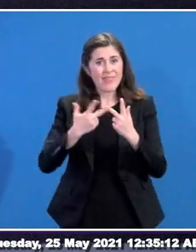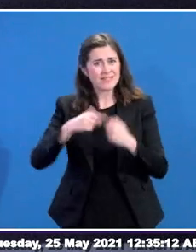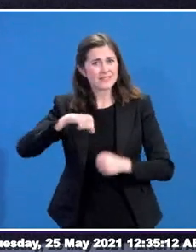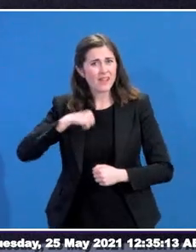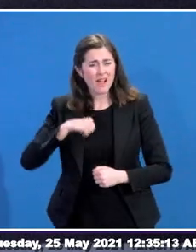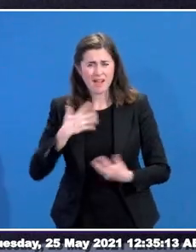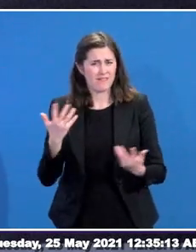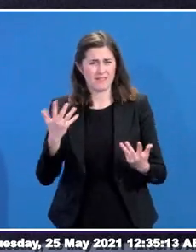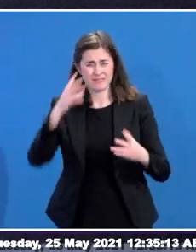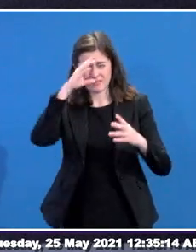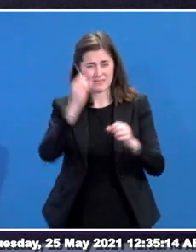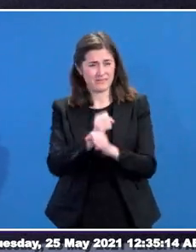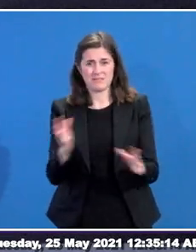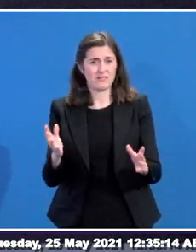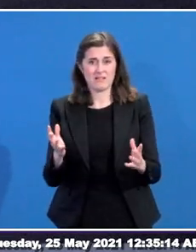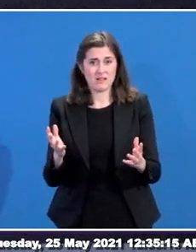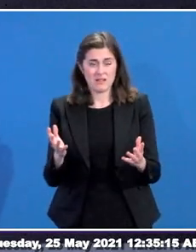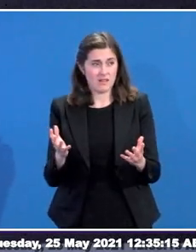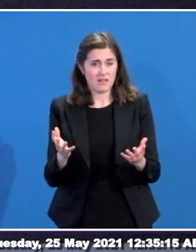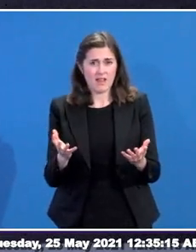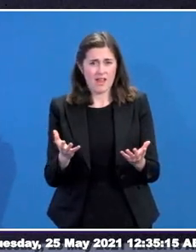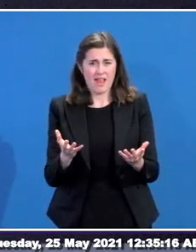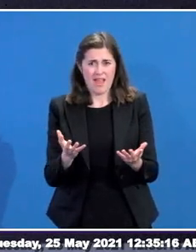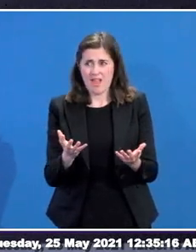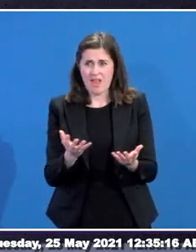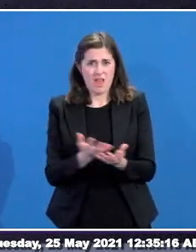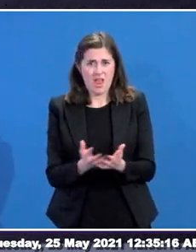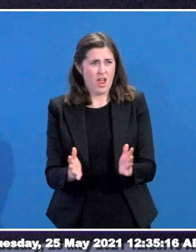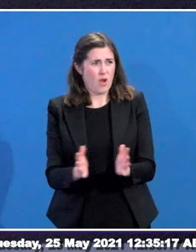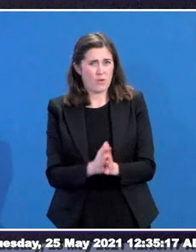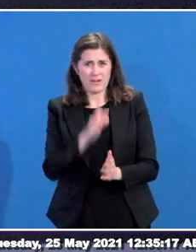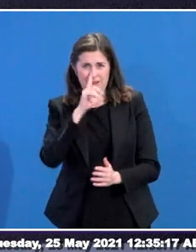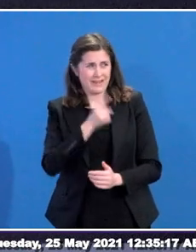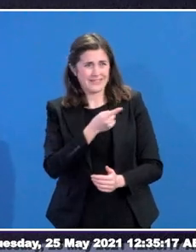I still don't understand how somebody can say that.